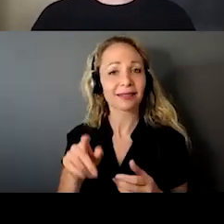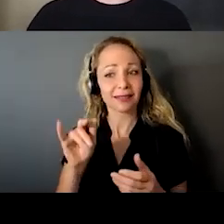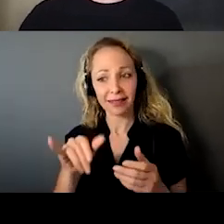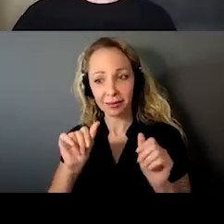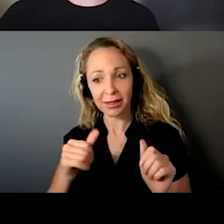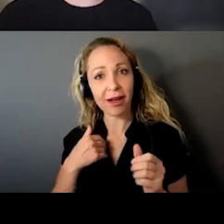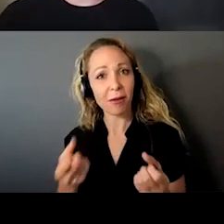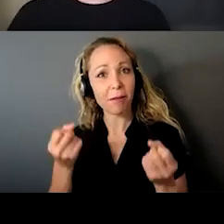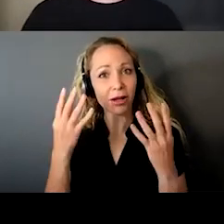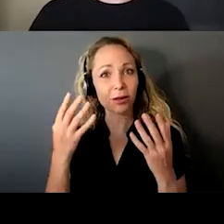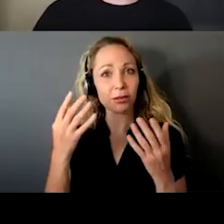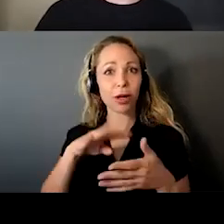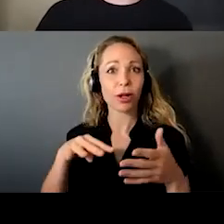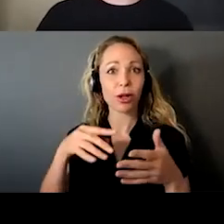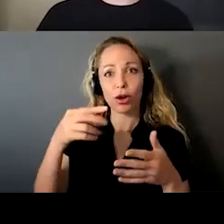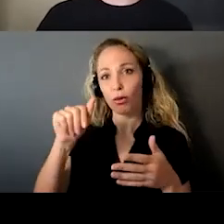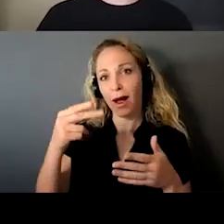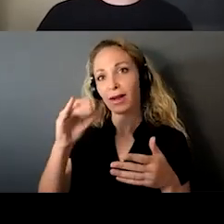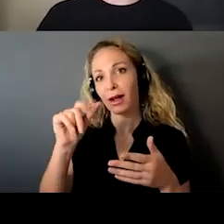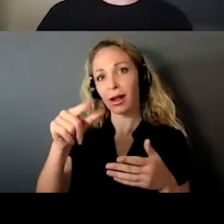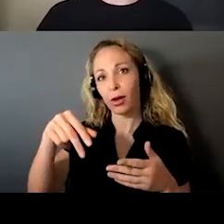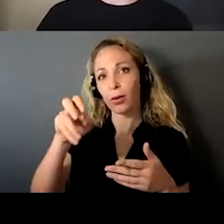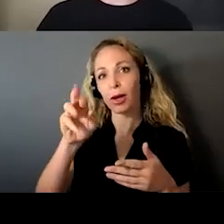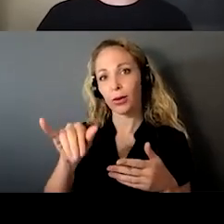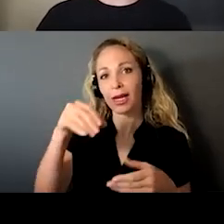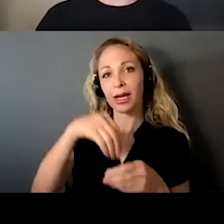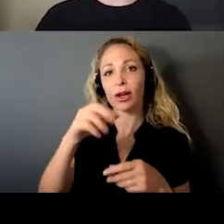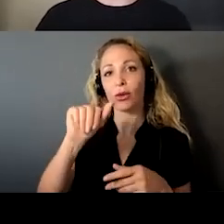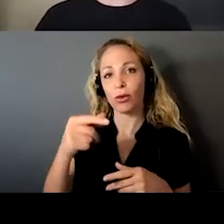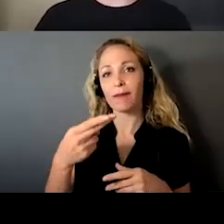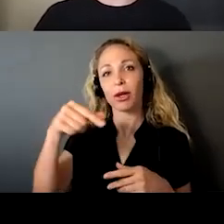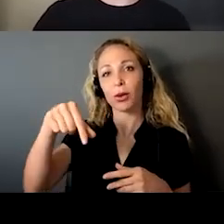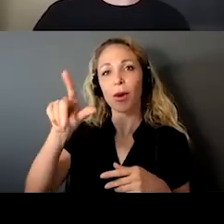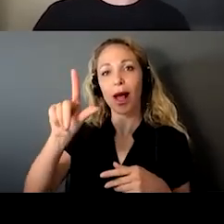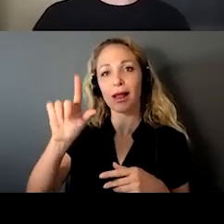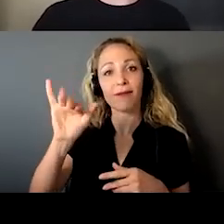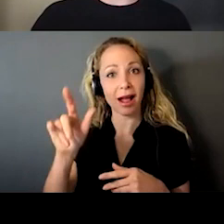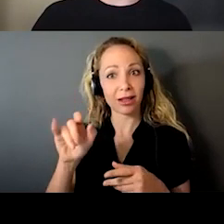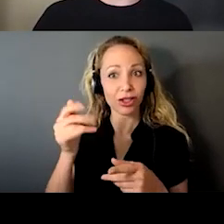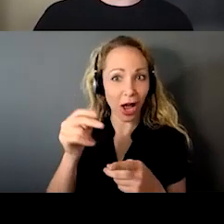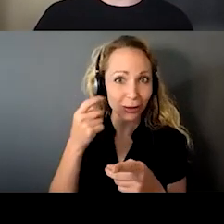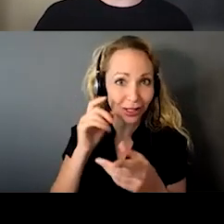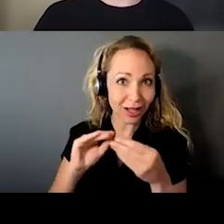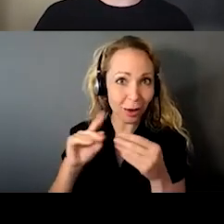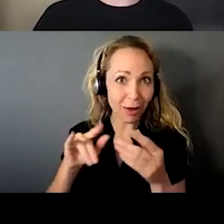GRAPHQL QUERIES IN A SINGLE GRAPHQL FILE. JON, YOU TALKED ABOUT THAT, GO FOR.